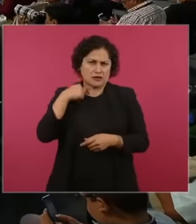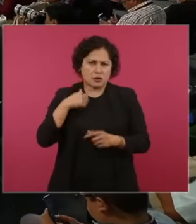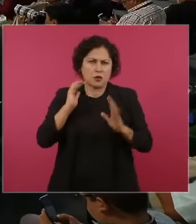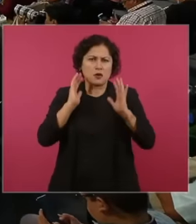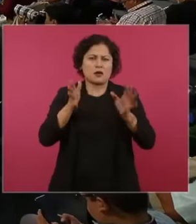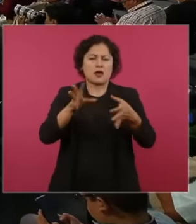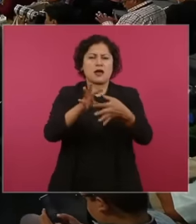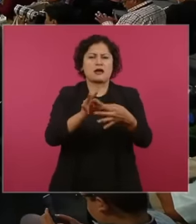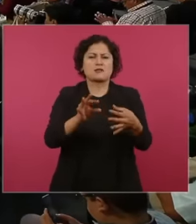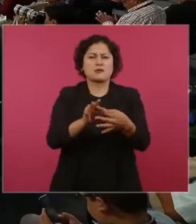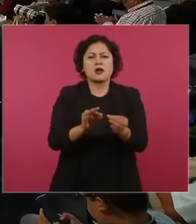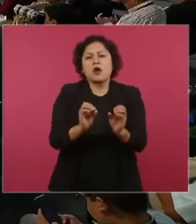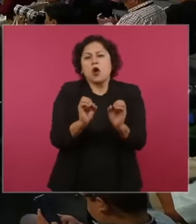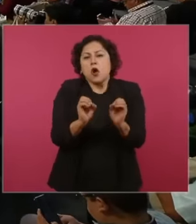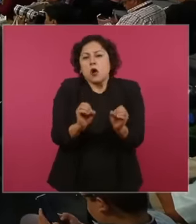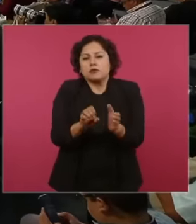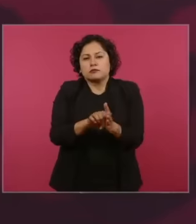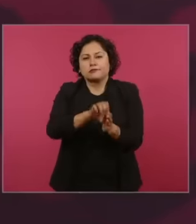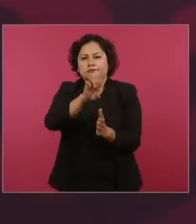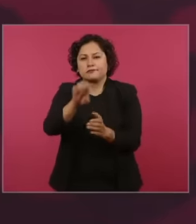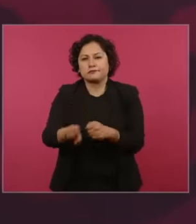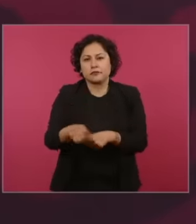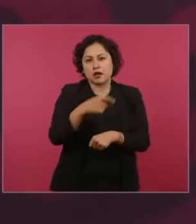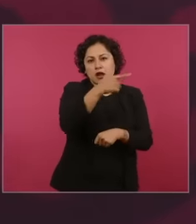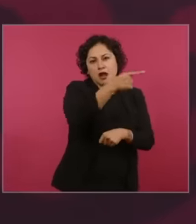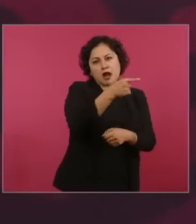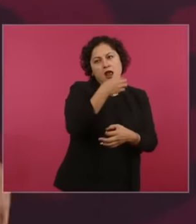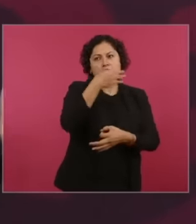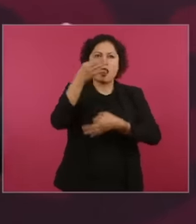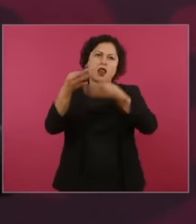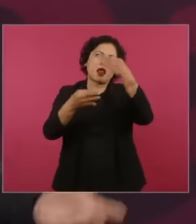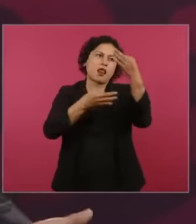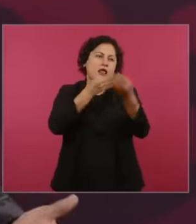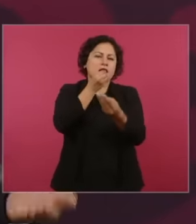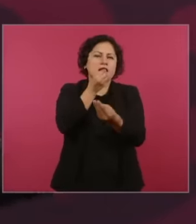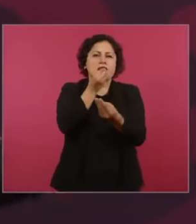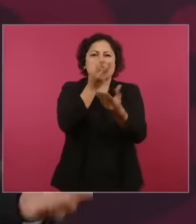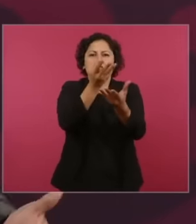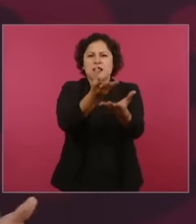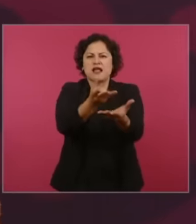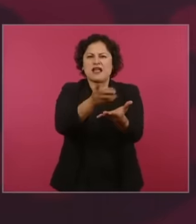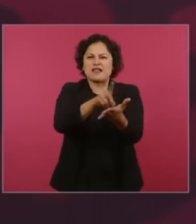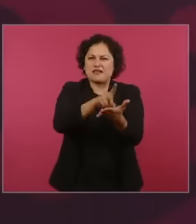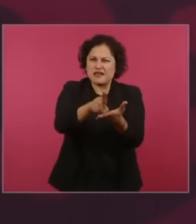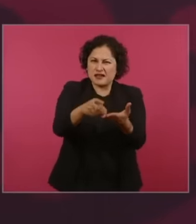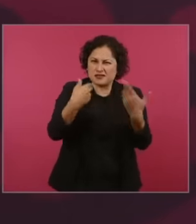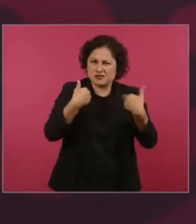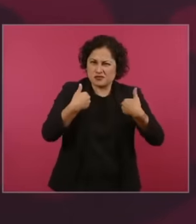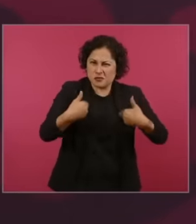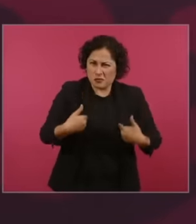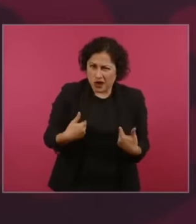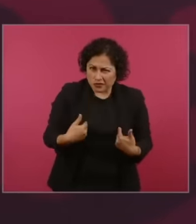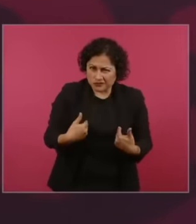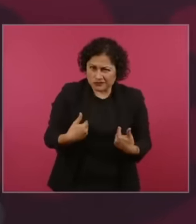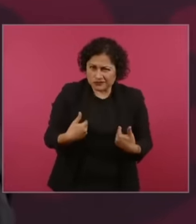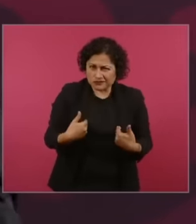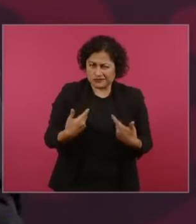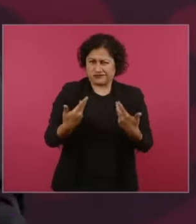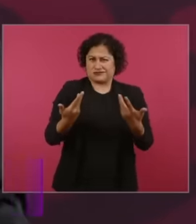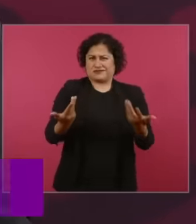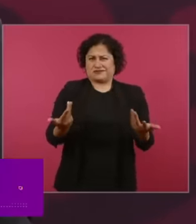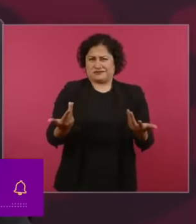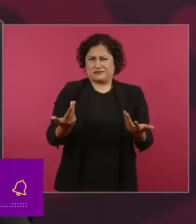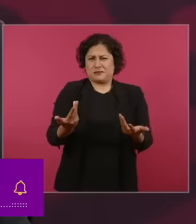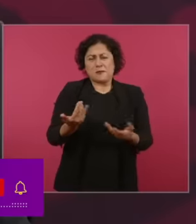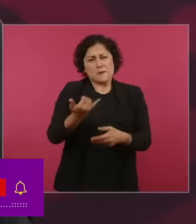Human Rights if they allocate billions of dollars to